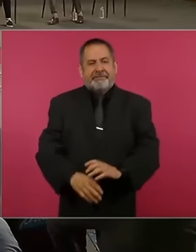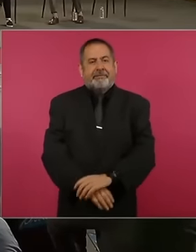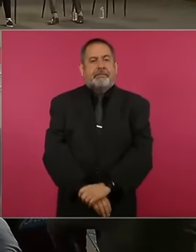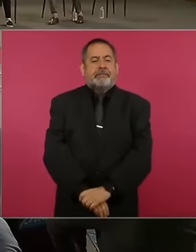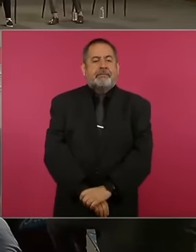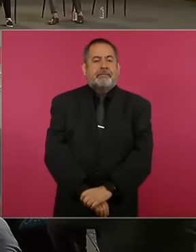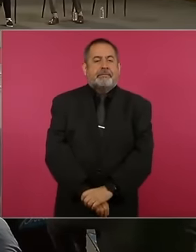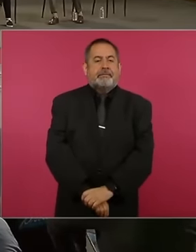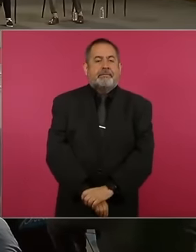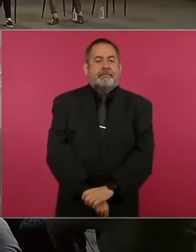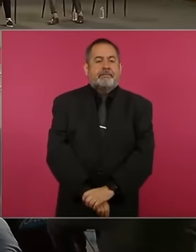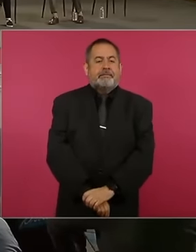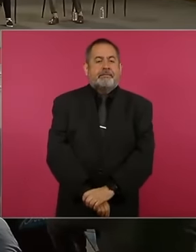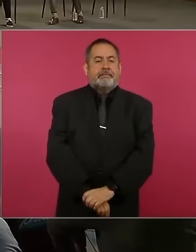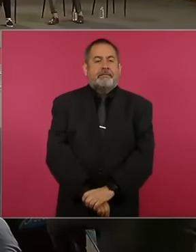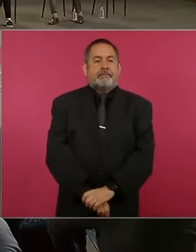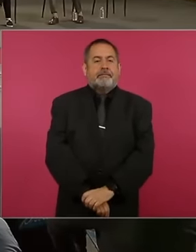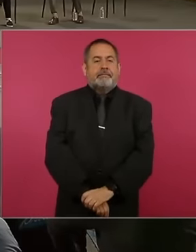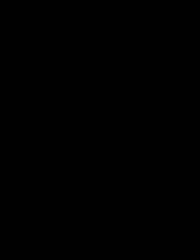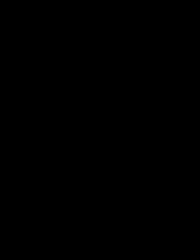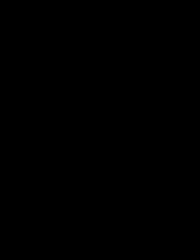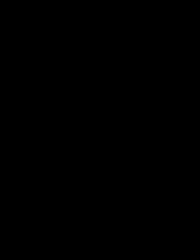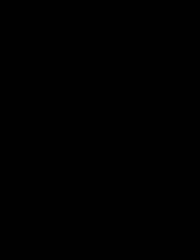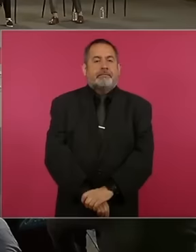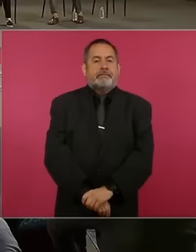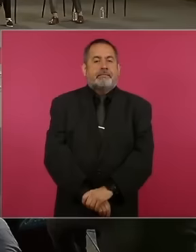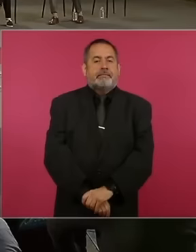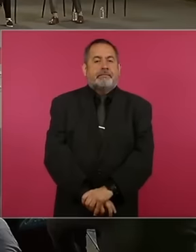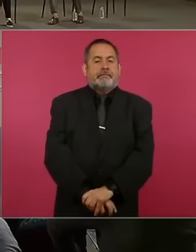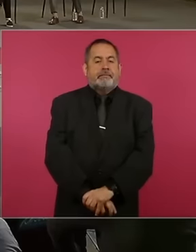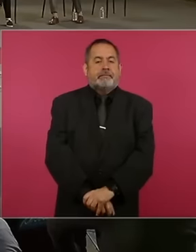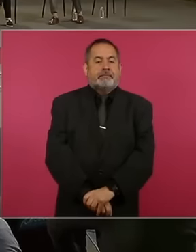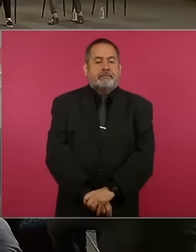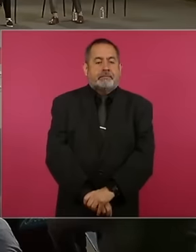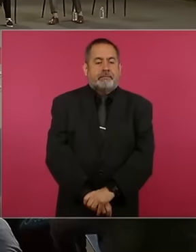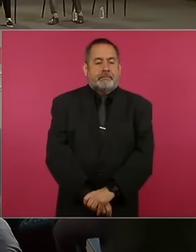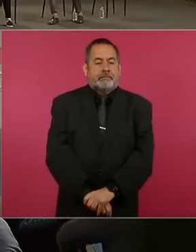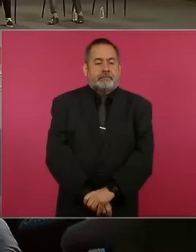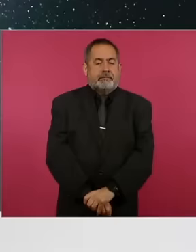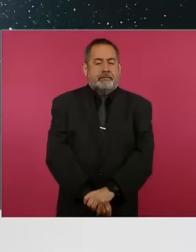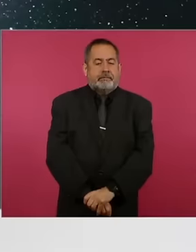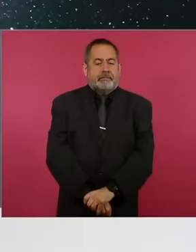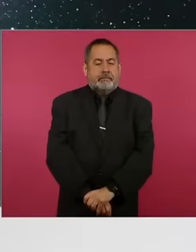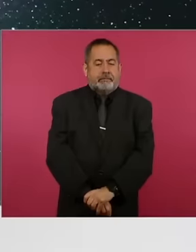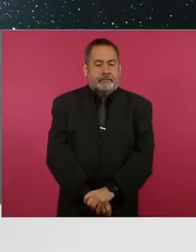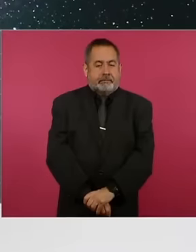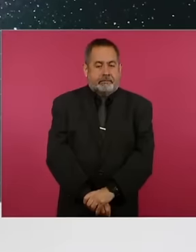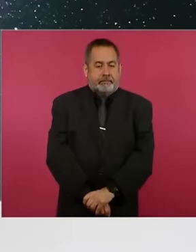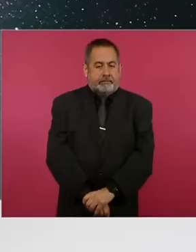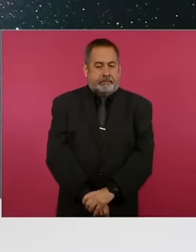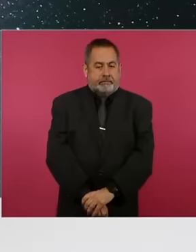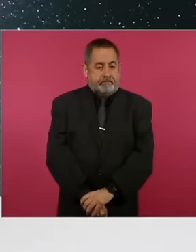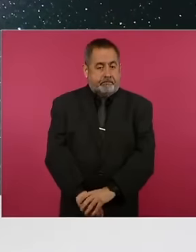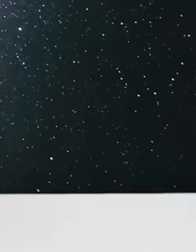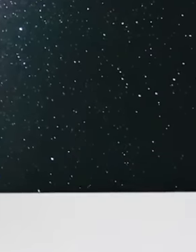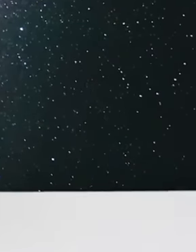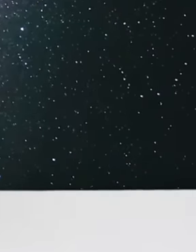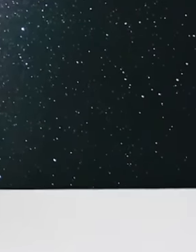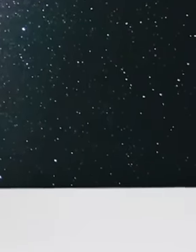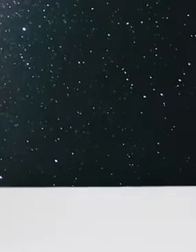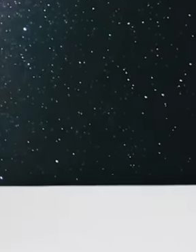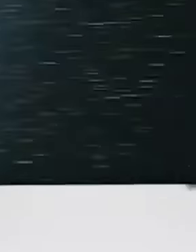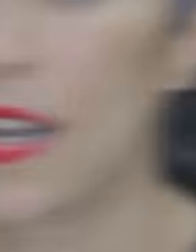video Hello, my name is Ana Torres Campos and I am a researcher from Mexico at conaid,